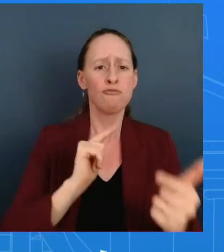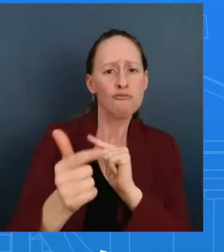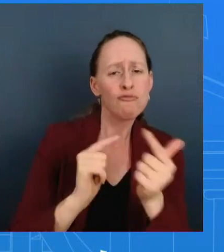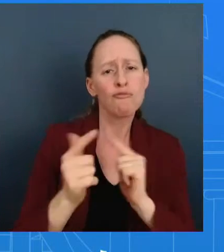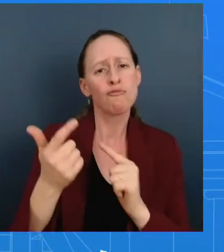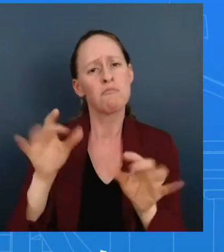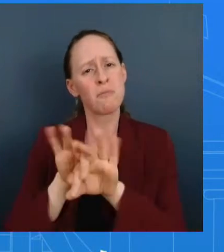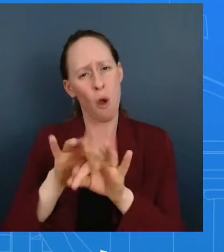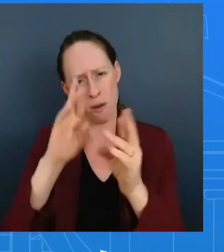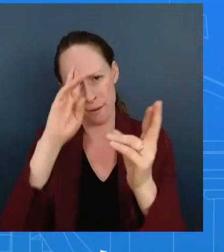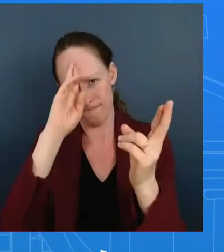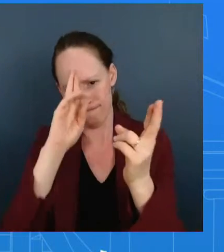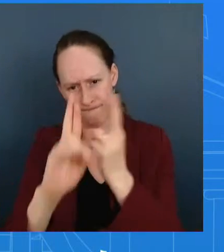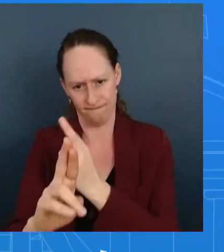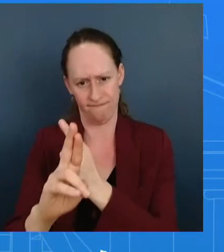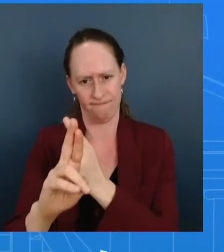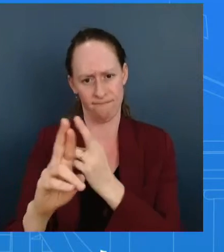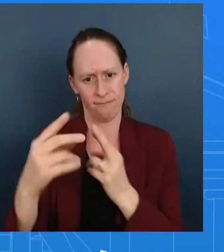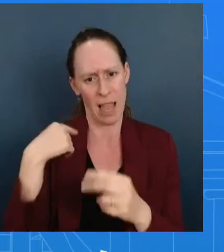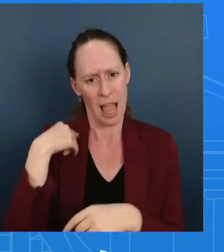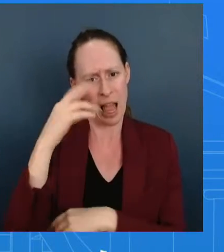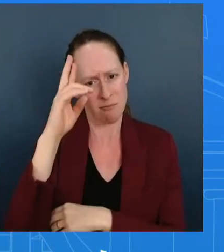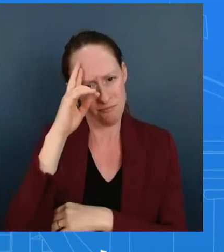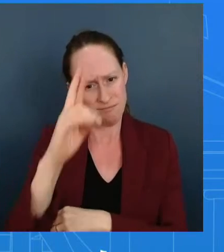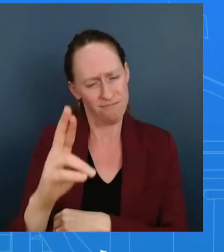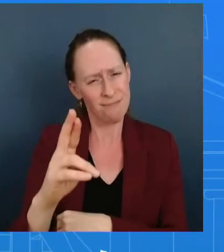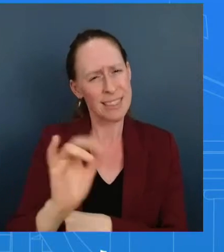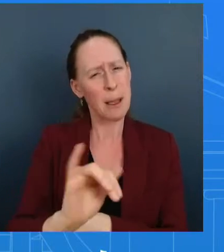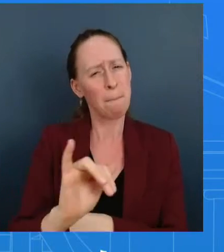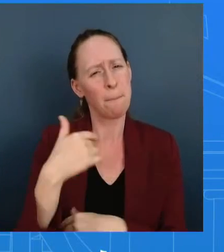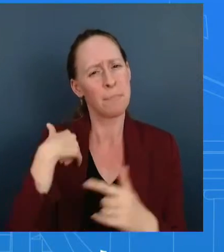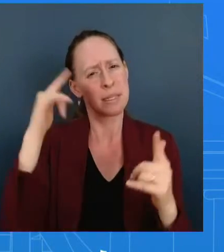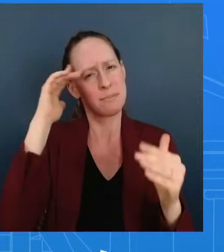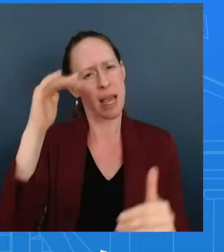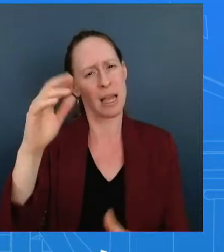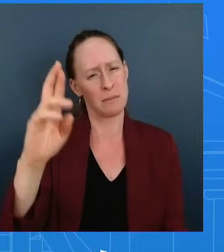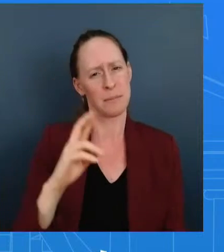And we literally do everything that we can -- my team does everything that we can to make sure